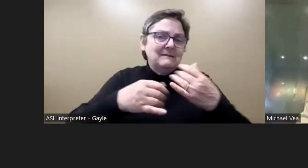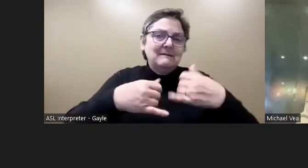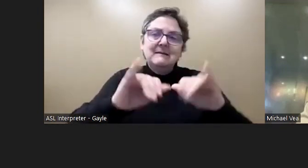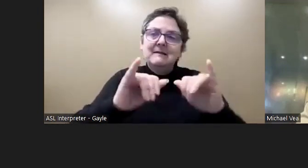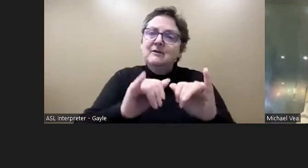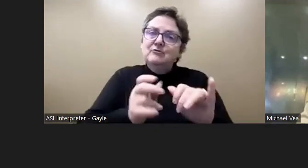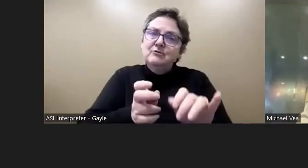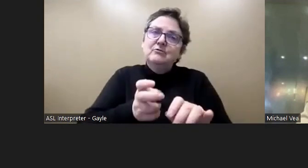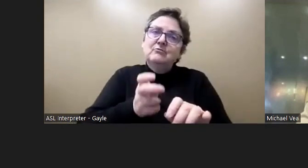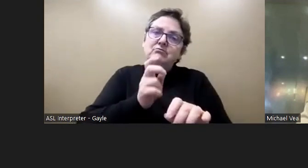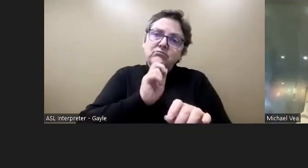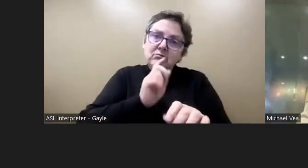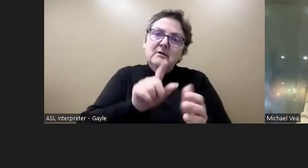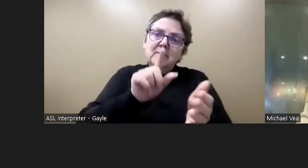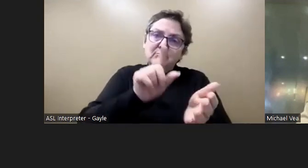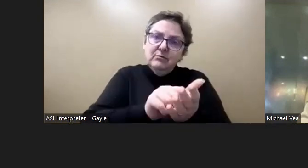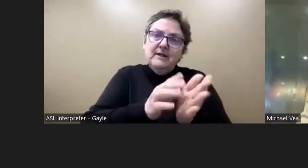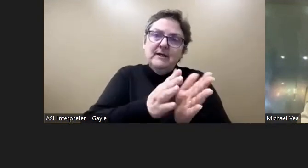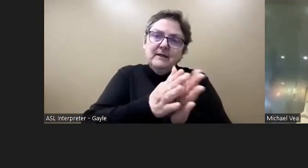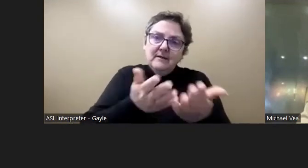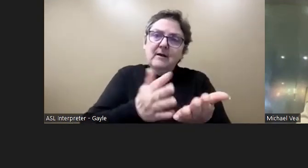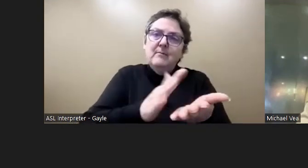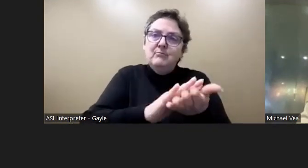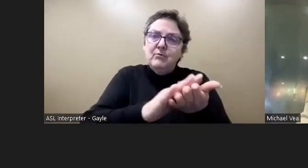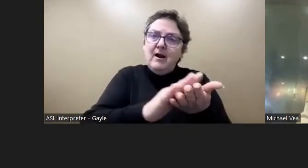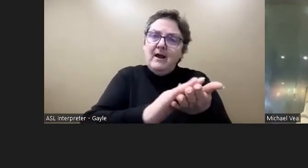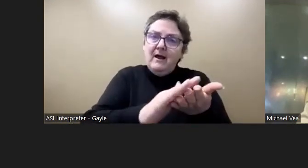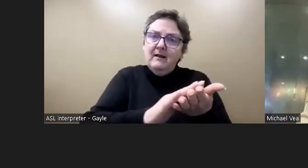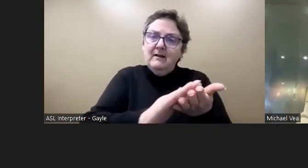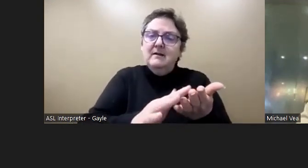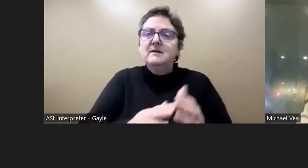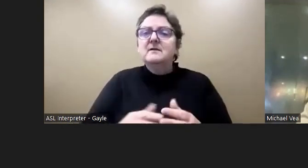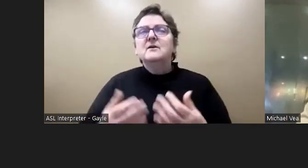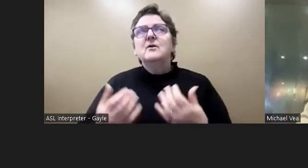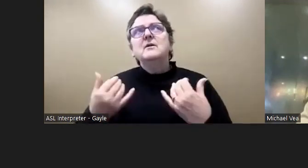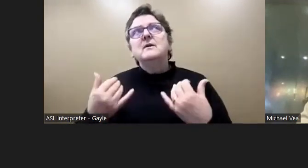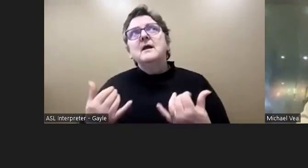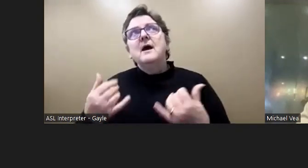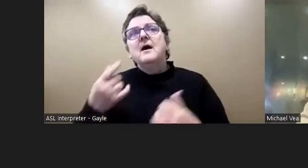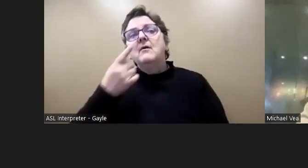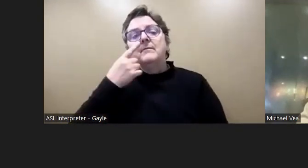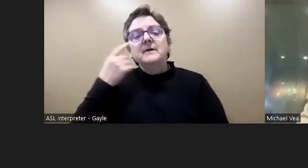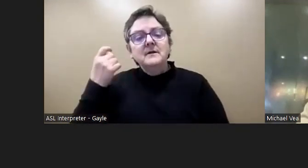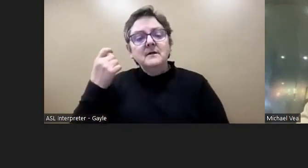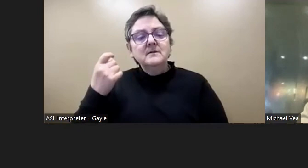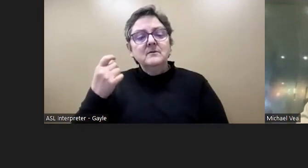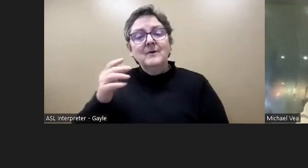So right now, when we are, because we are building our partnership with the department